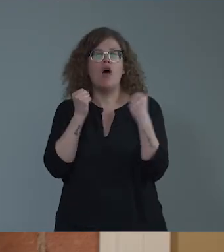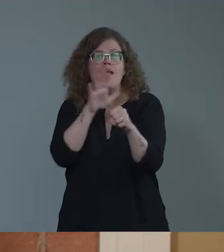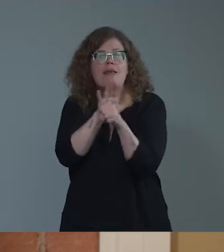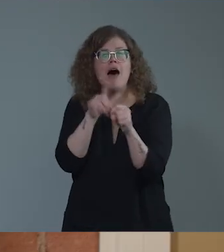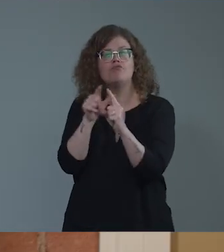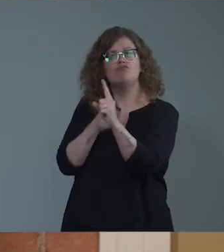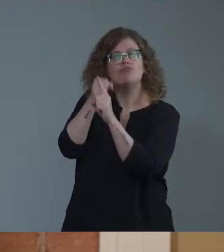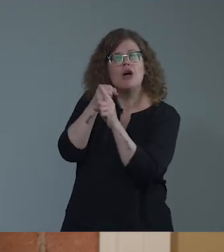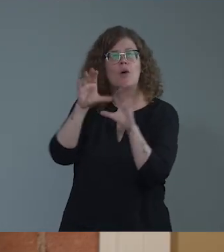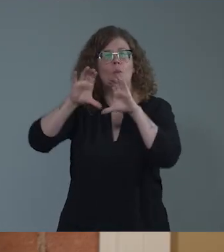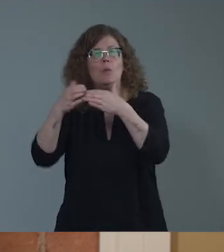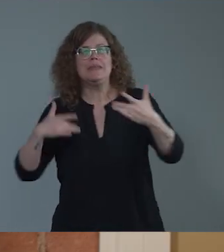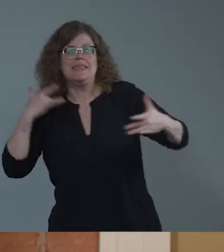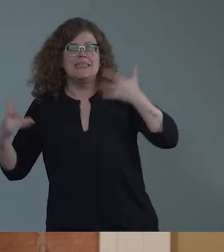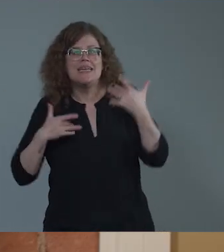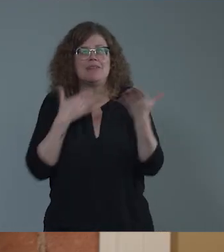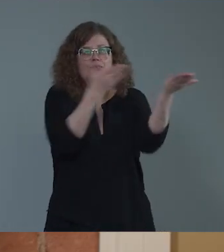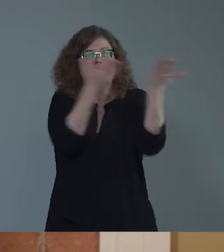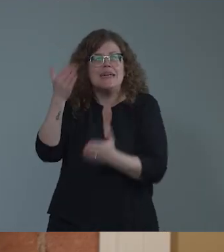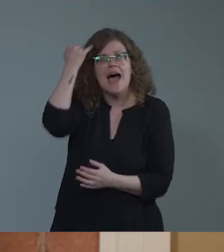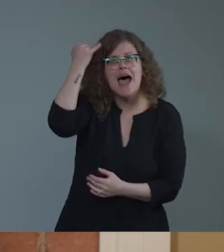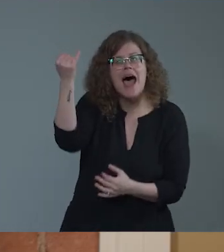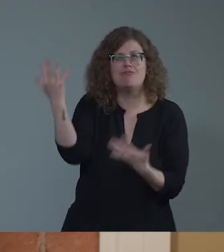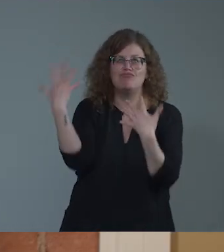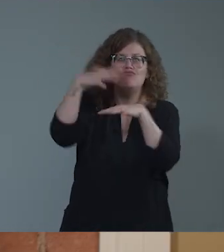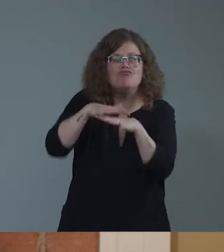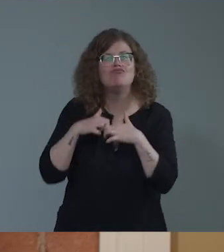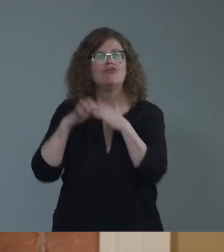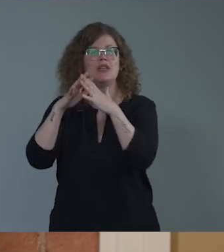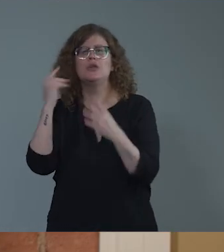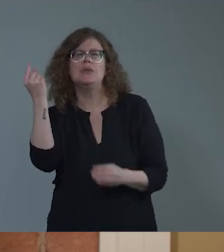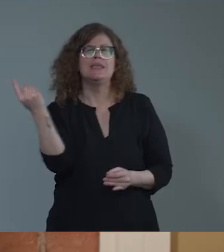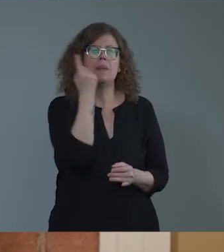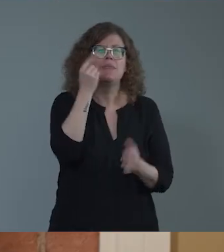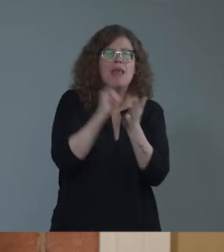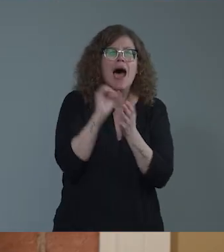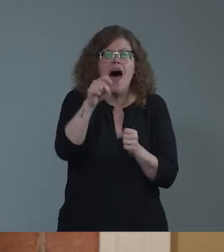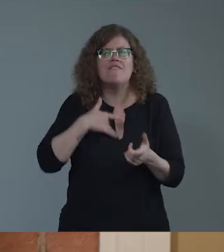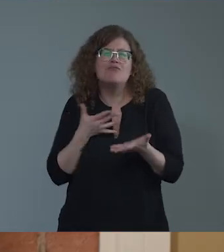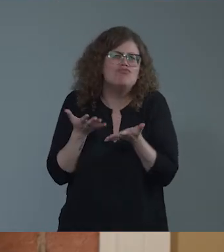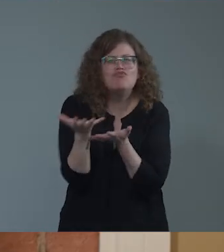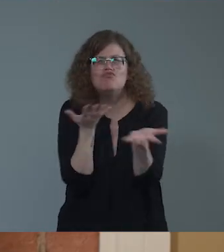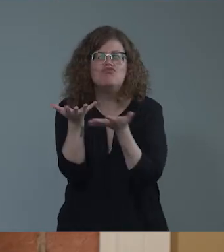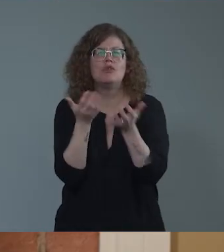So sometimes if you're more emerging, you might want to consider applying on a project that request proposals.